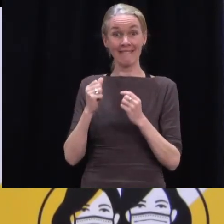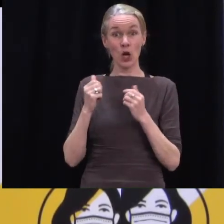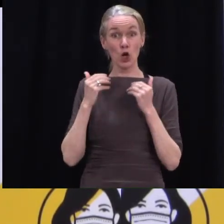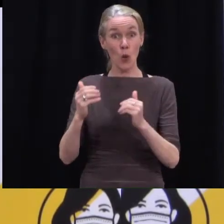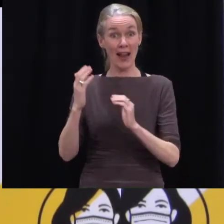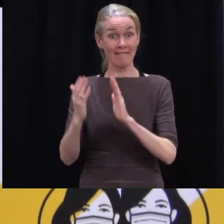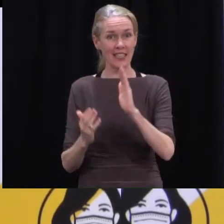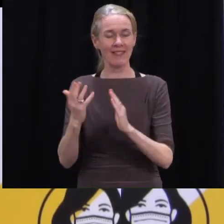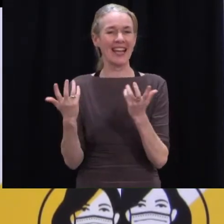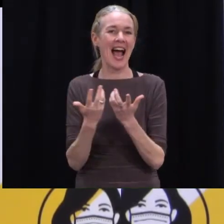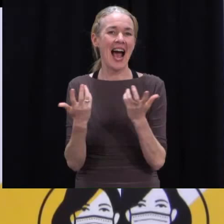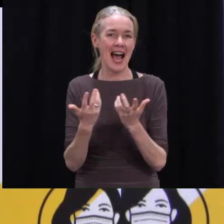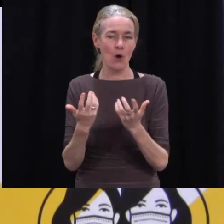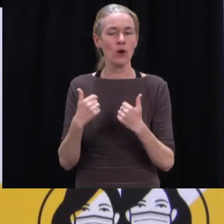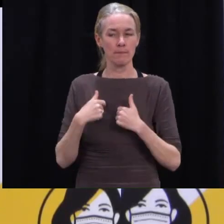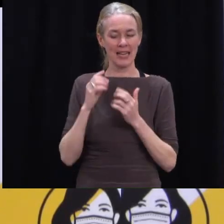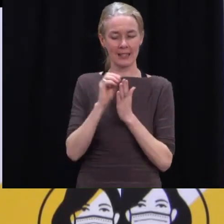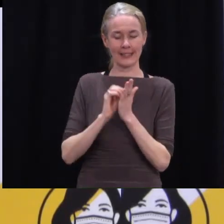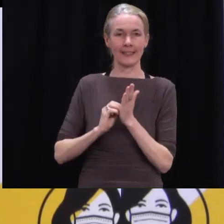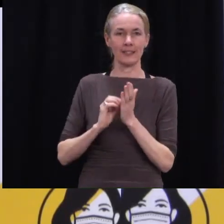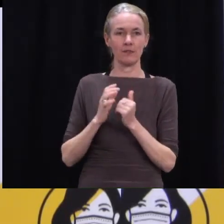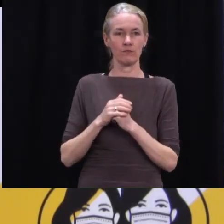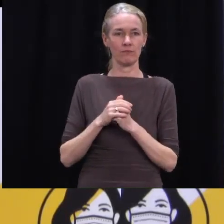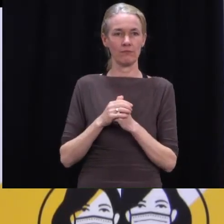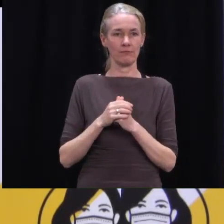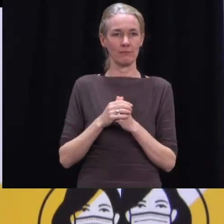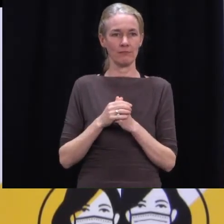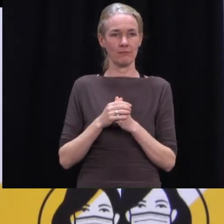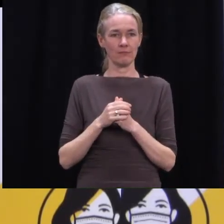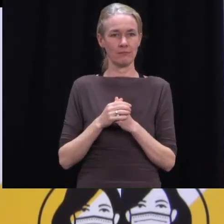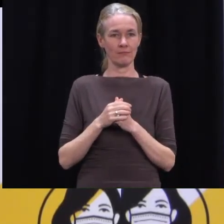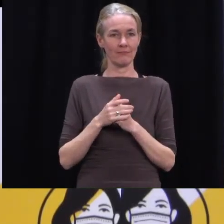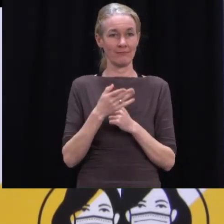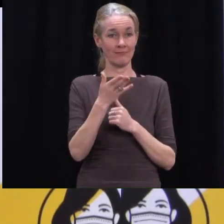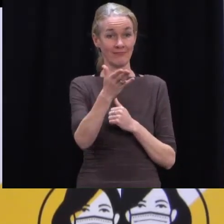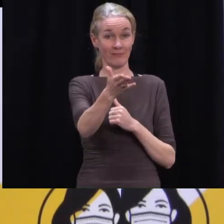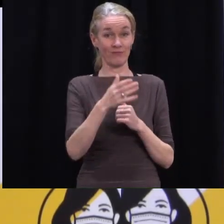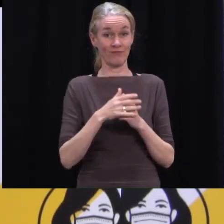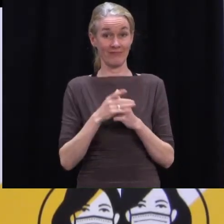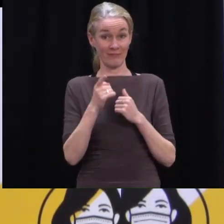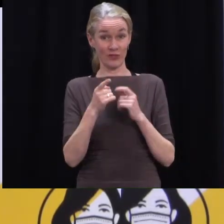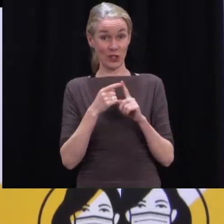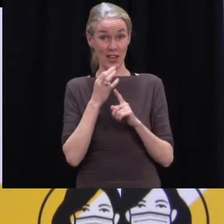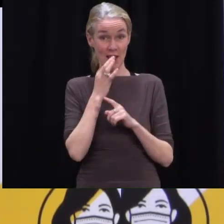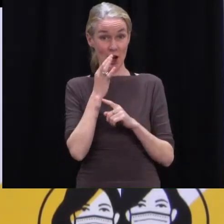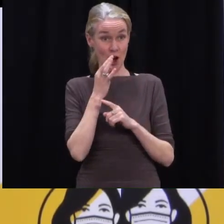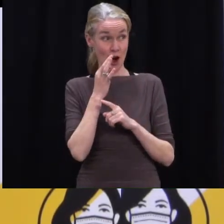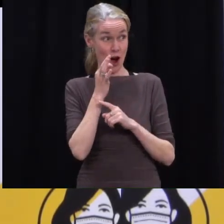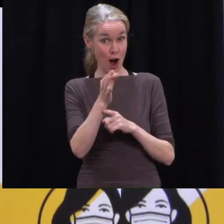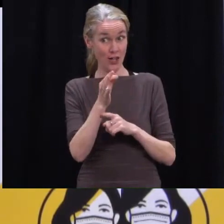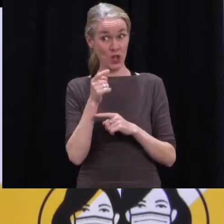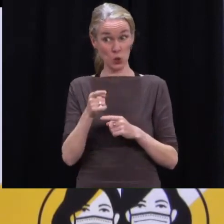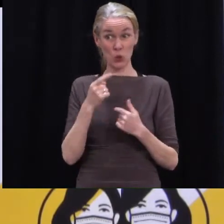measures I would recommend were in place just as in any work to